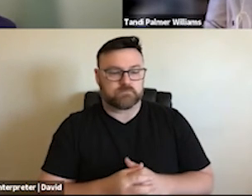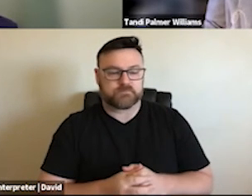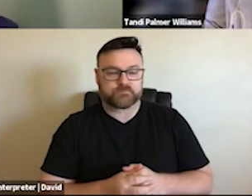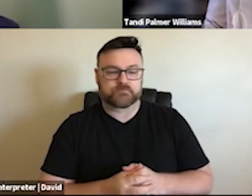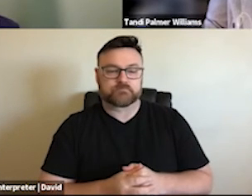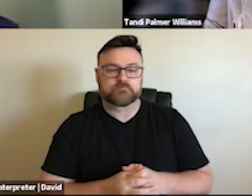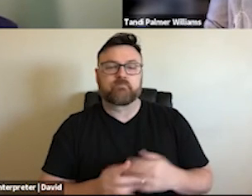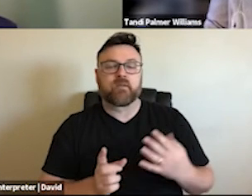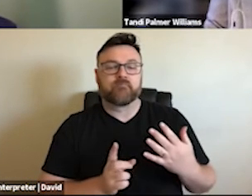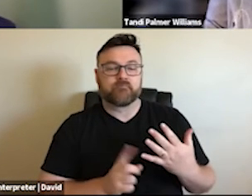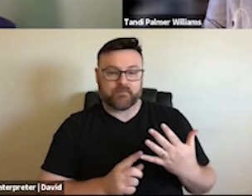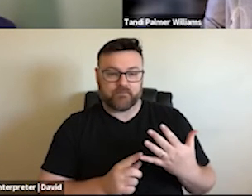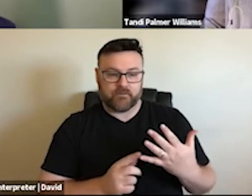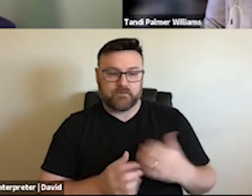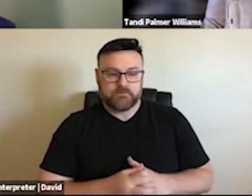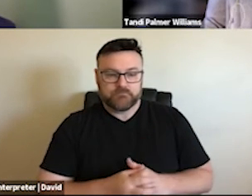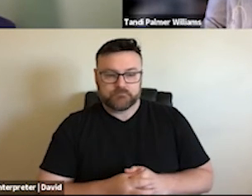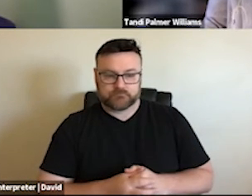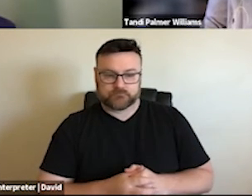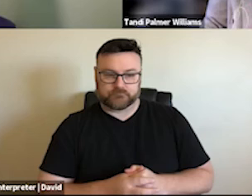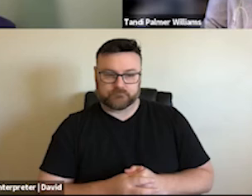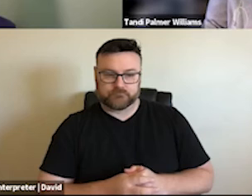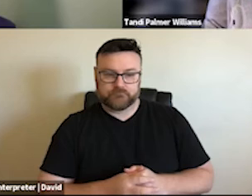Some audiences continue to pay more than one third.